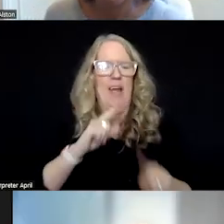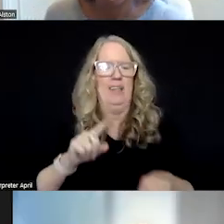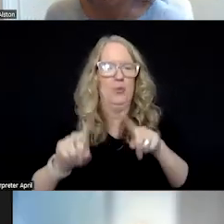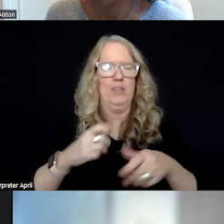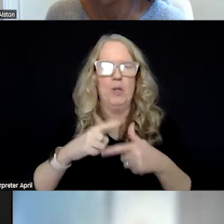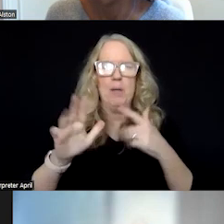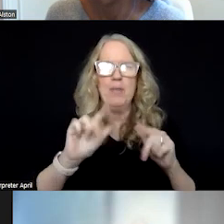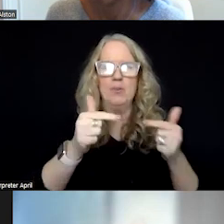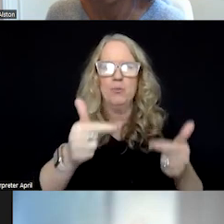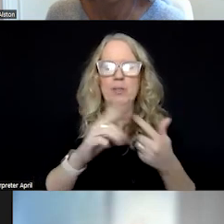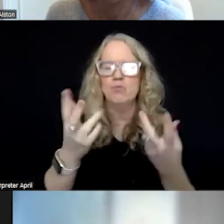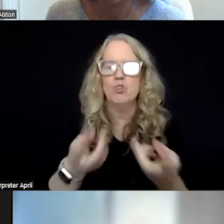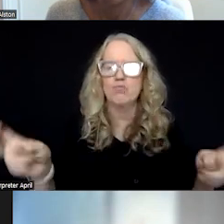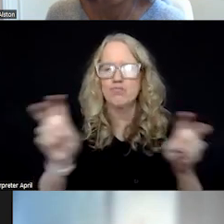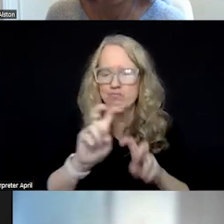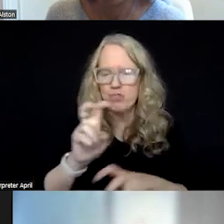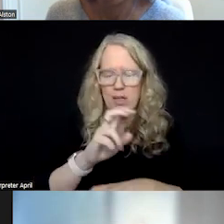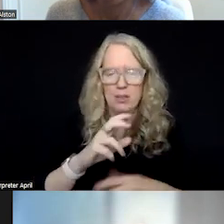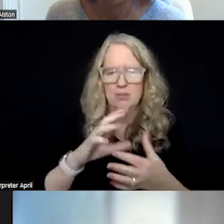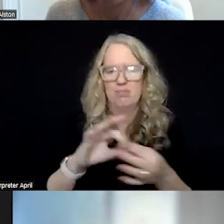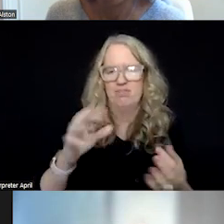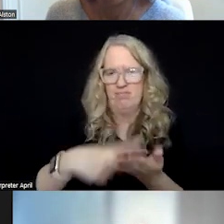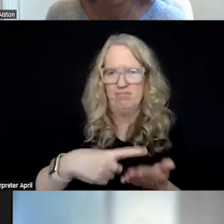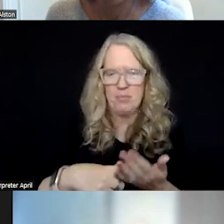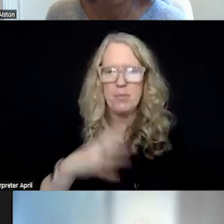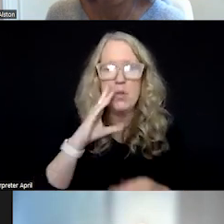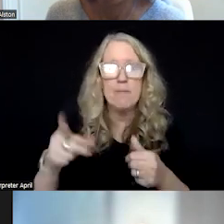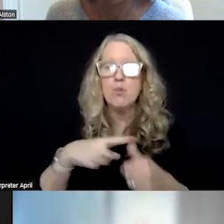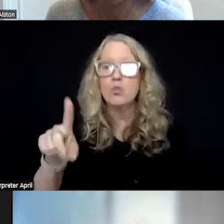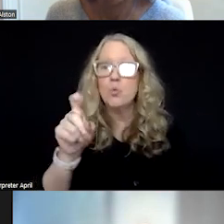THE ROUND TABLE. THE FIRST ONE IS DOES THE FACILITY ACCEPT